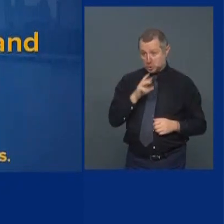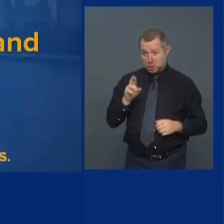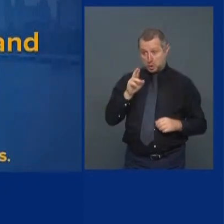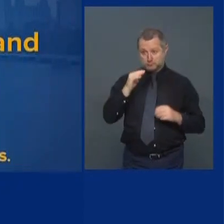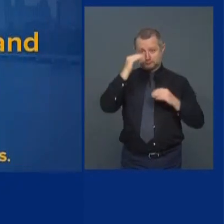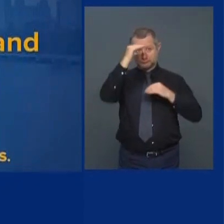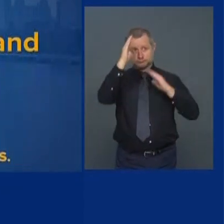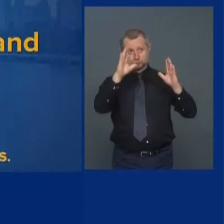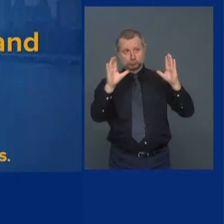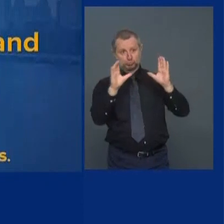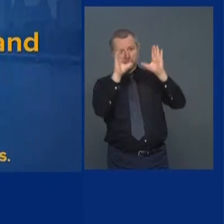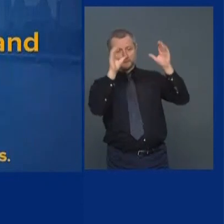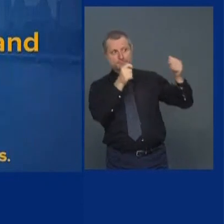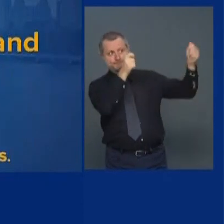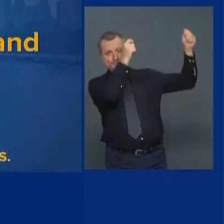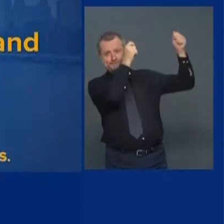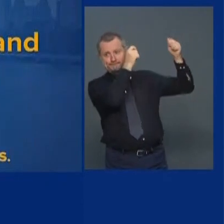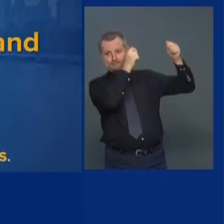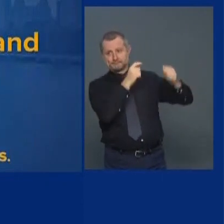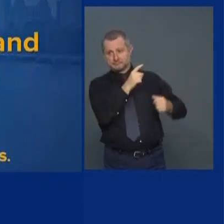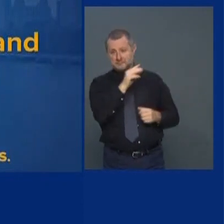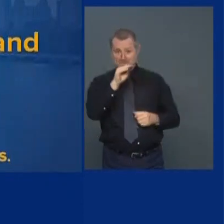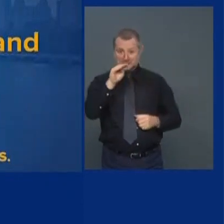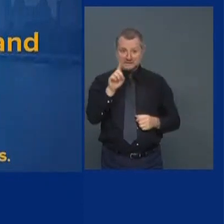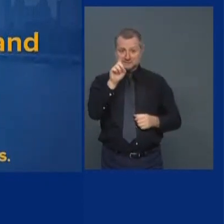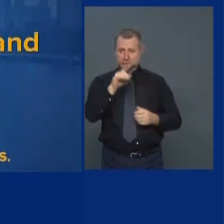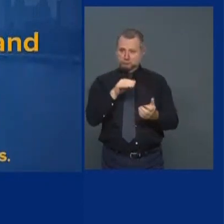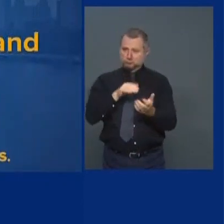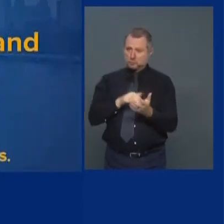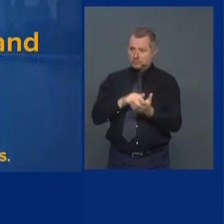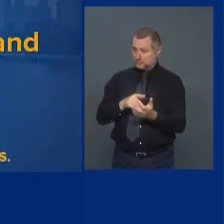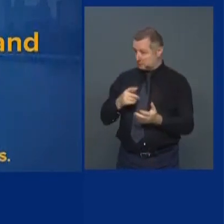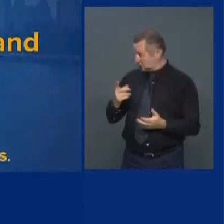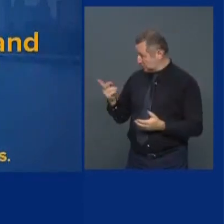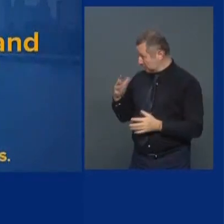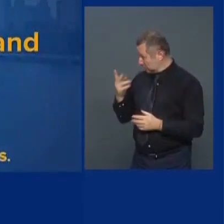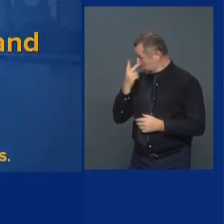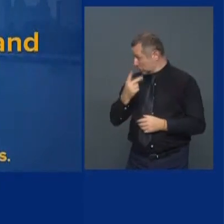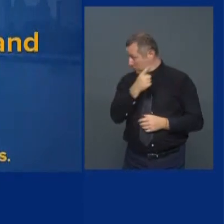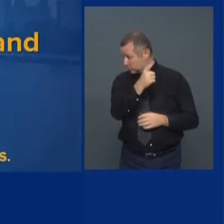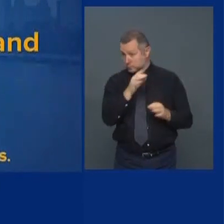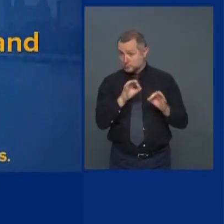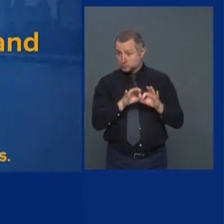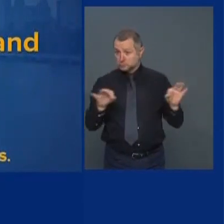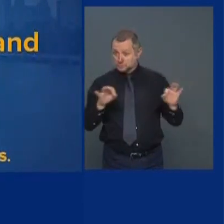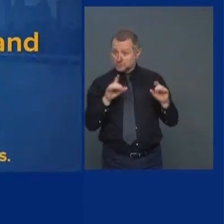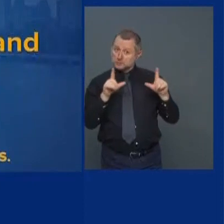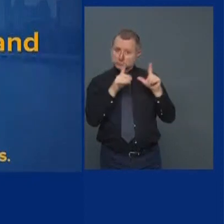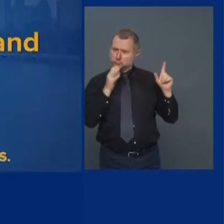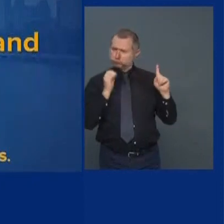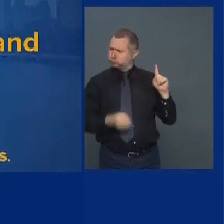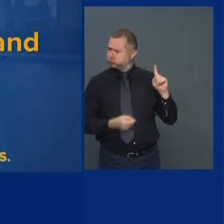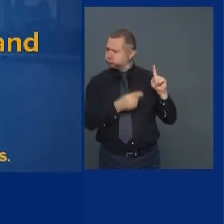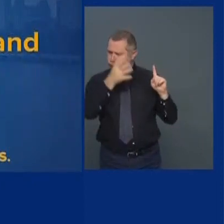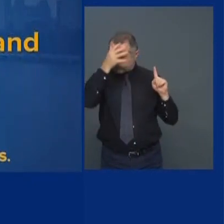I NEVER SAW A DOCTOR'S